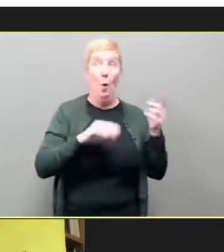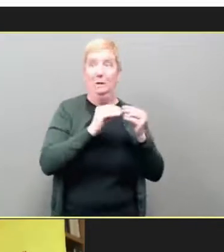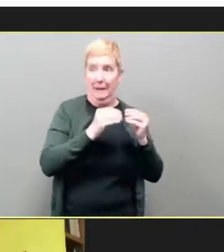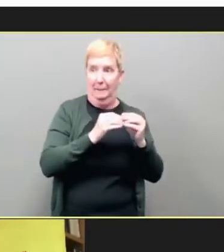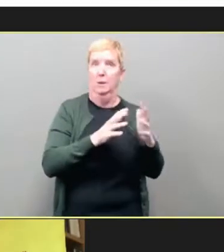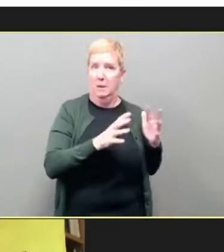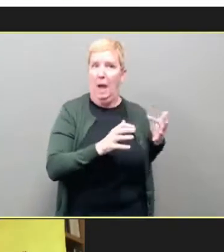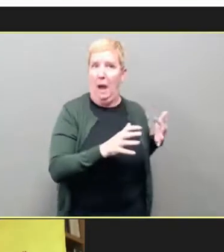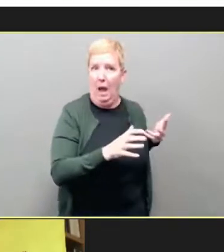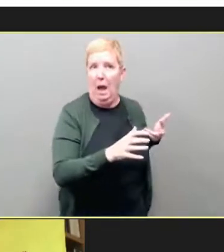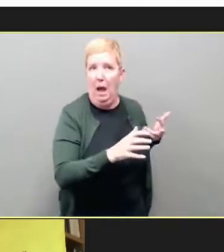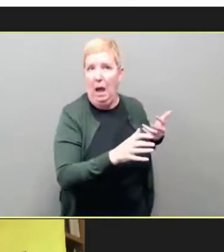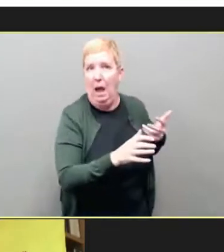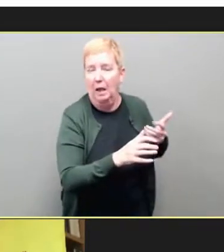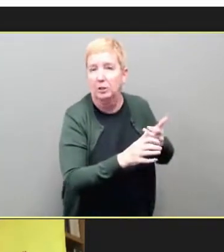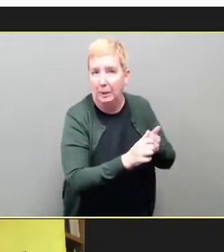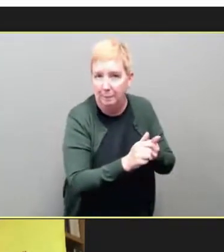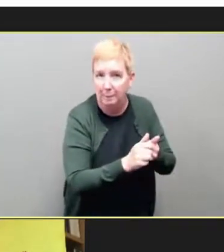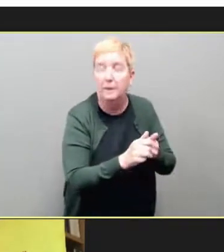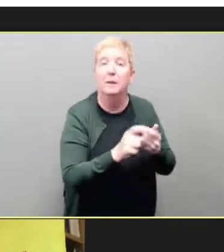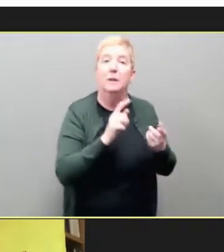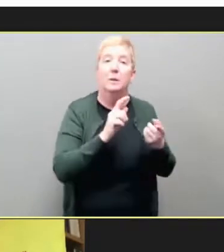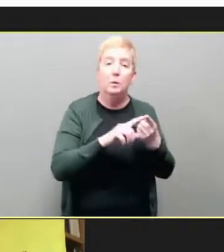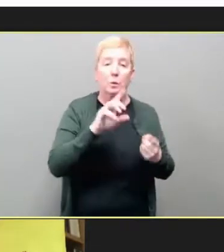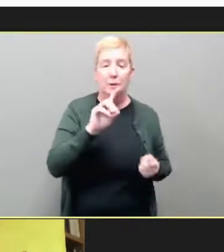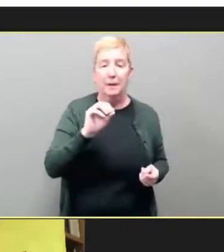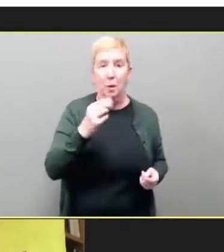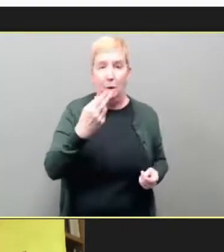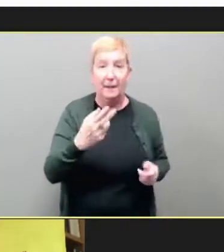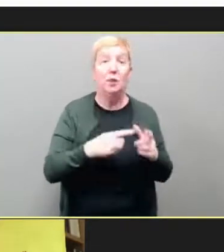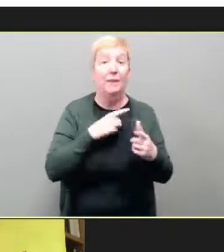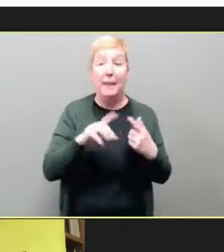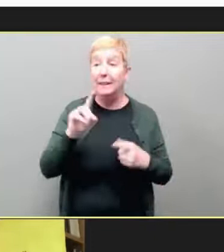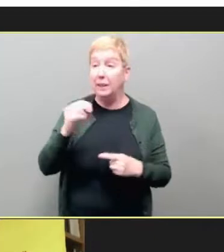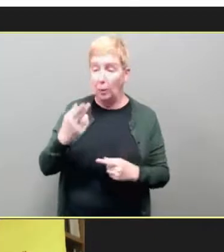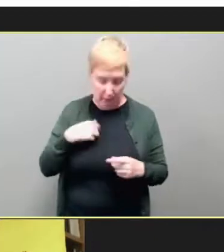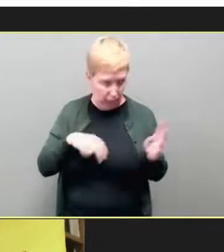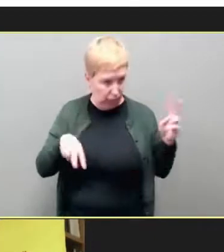sent to wh the person in the way to manages this is also clearing out that